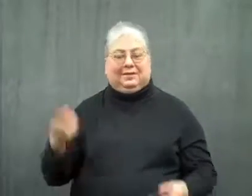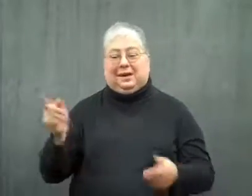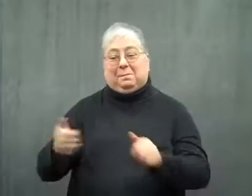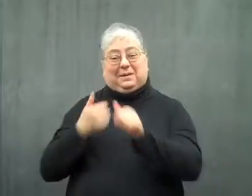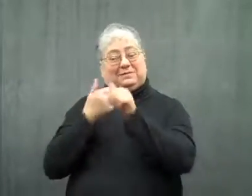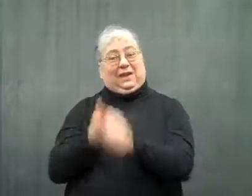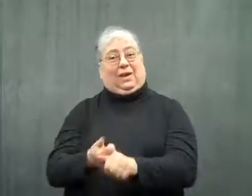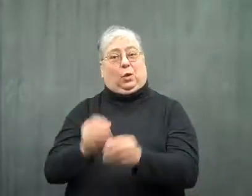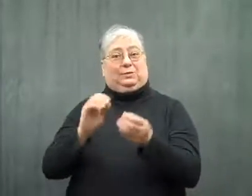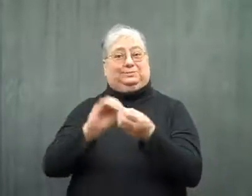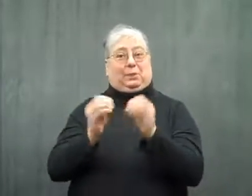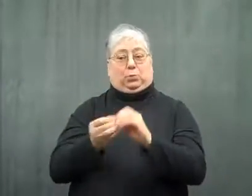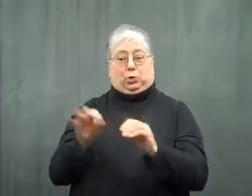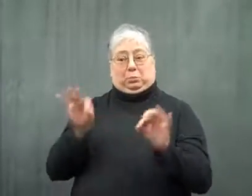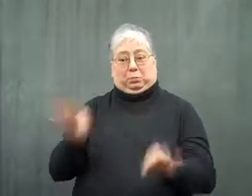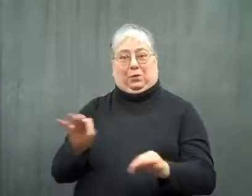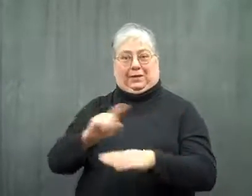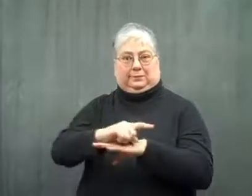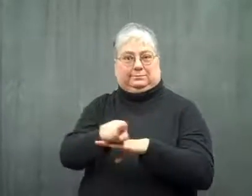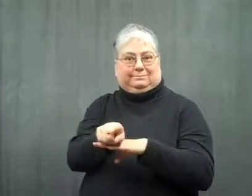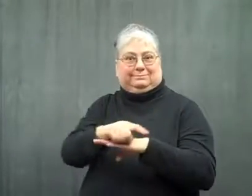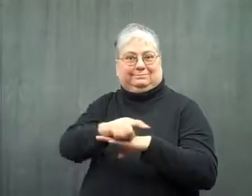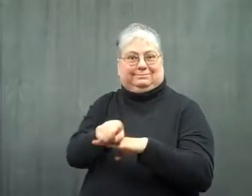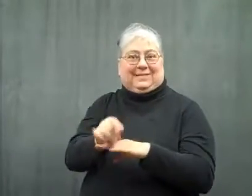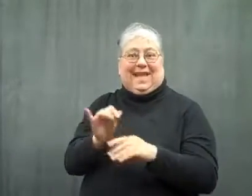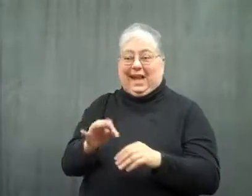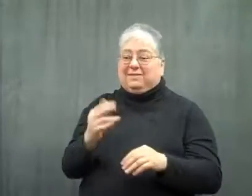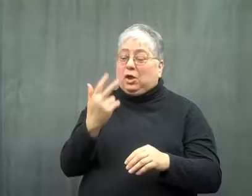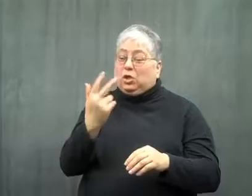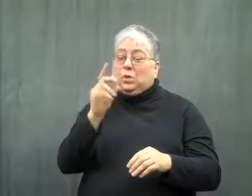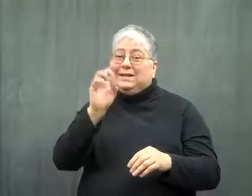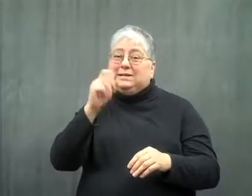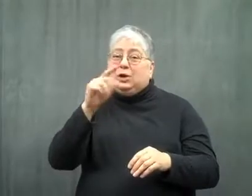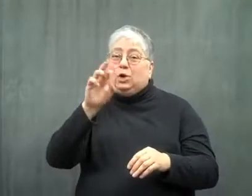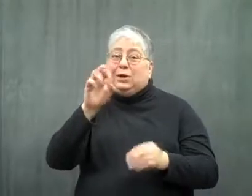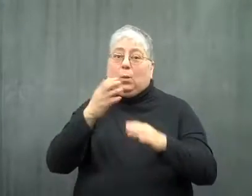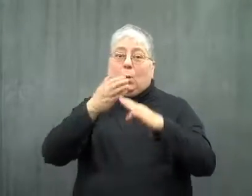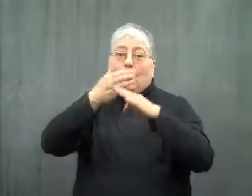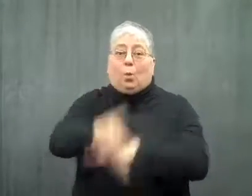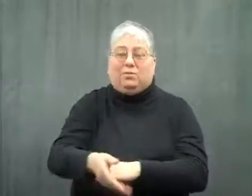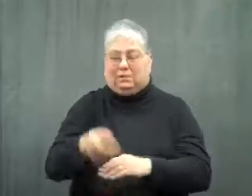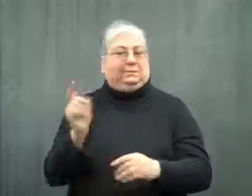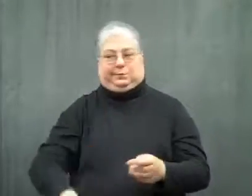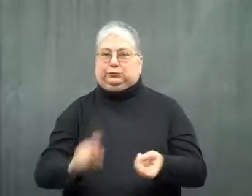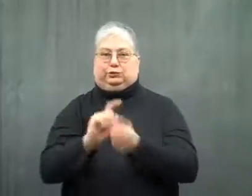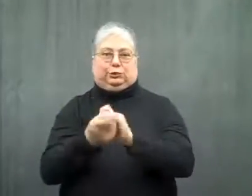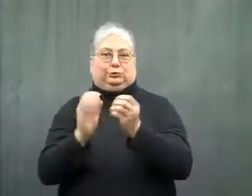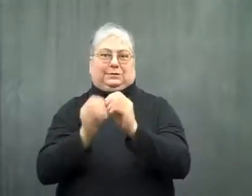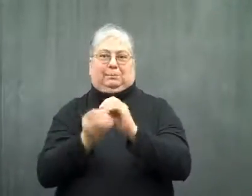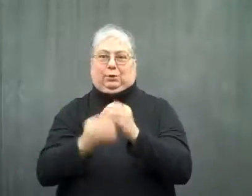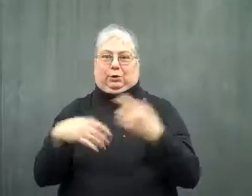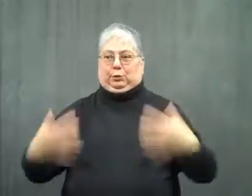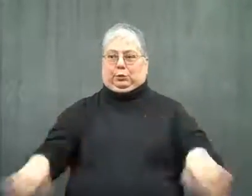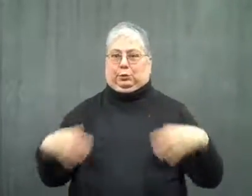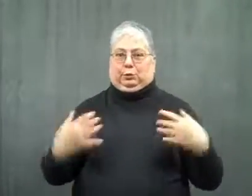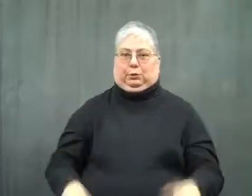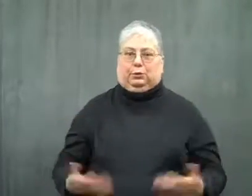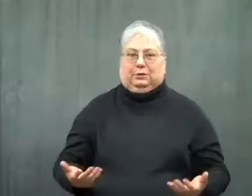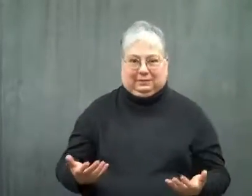They have to go by the numbers, and if there is a change of more than 3 degrees, then they have to change the numbers.